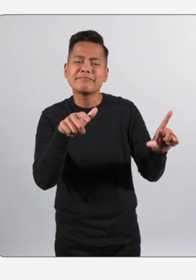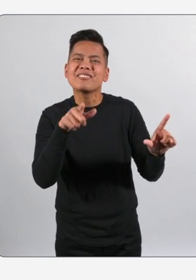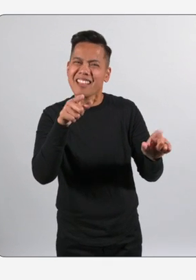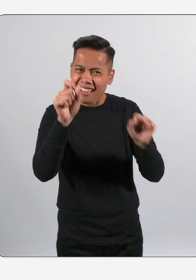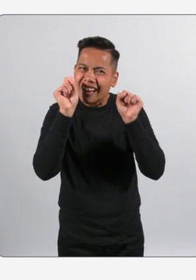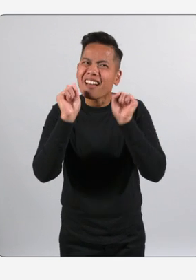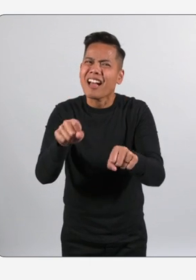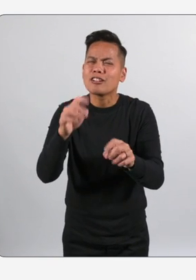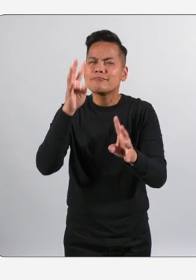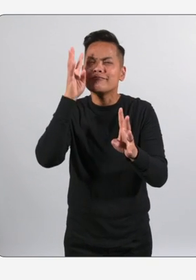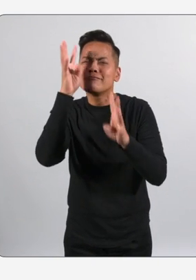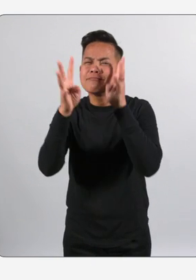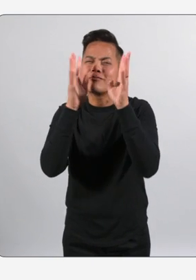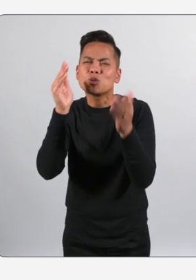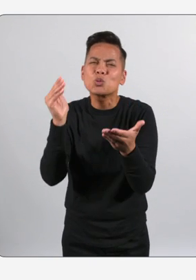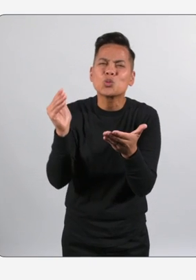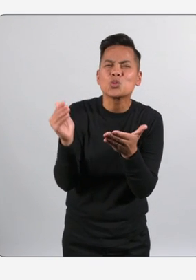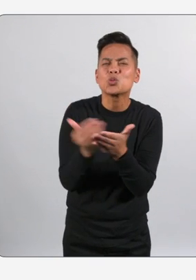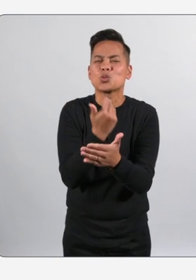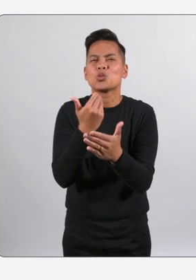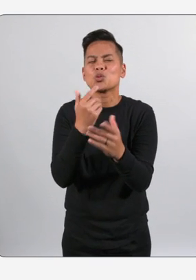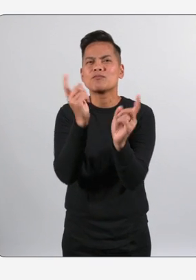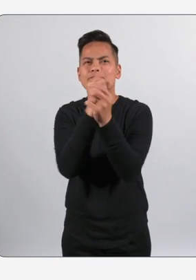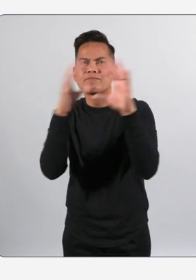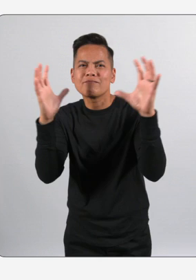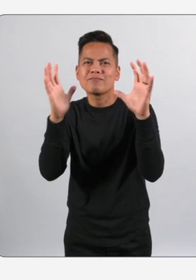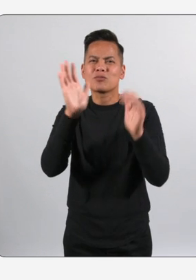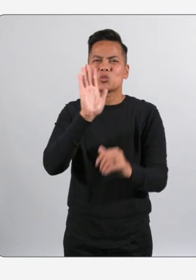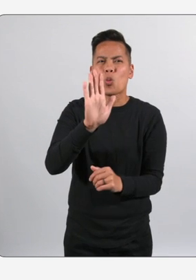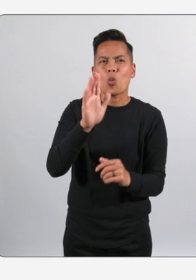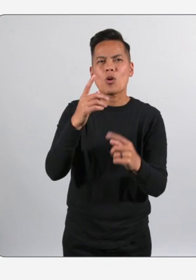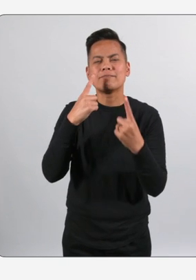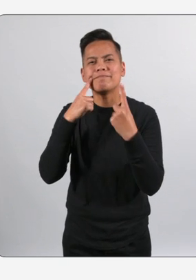new versions, scaling your successful concepts with only a couple of clicks.